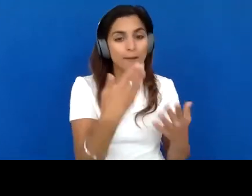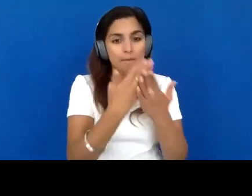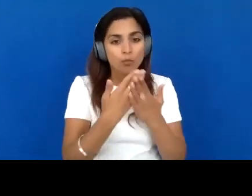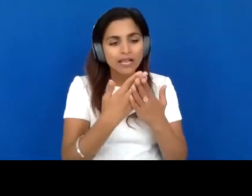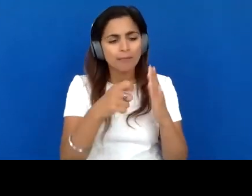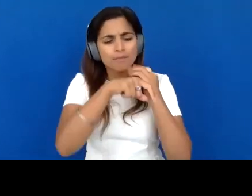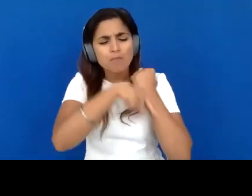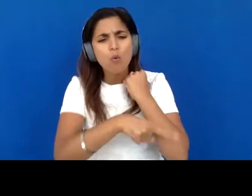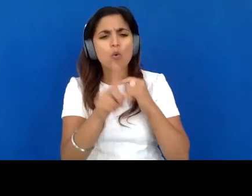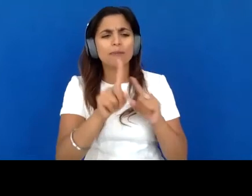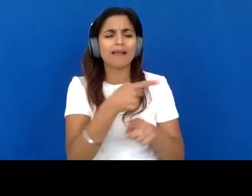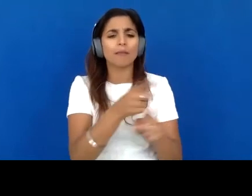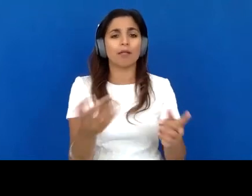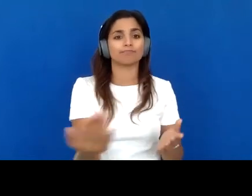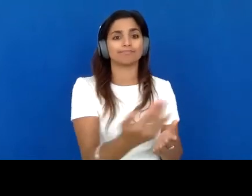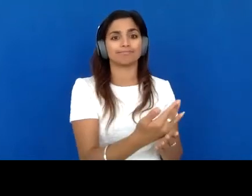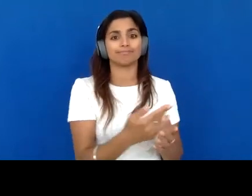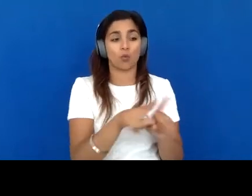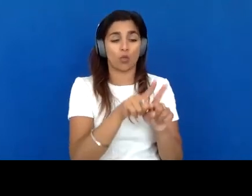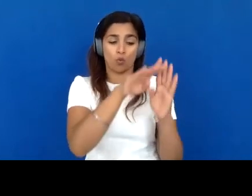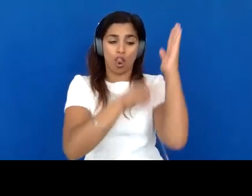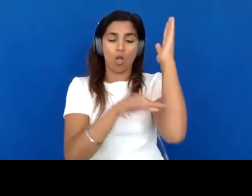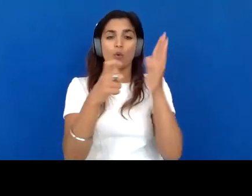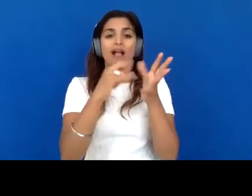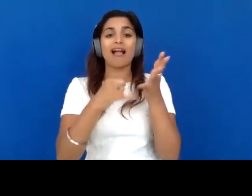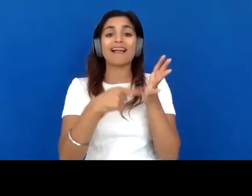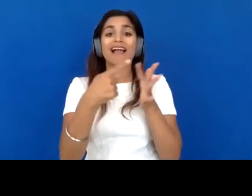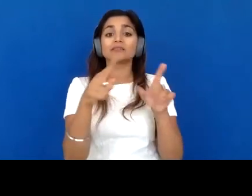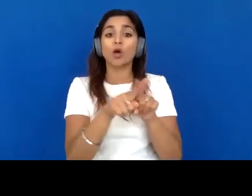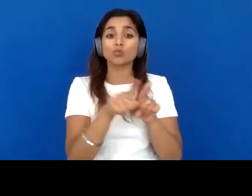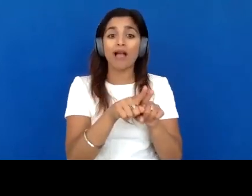of jobs the factory depended on being able to dump toxic waste in the lake it